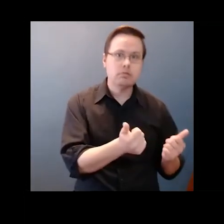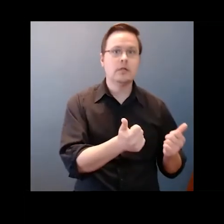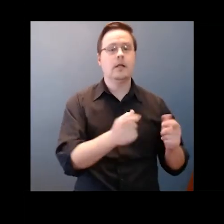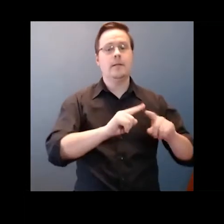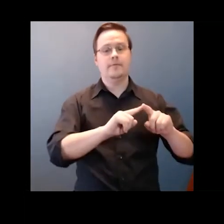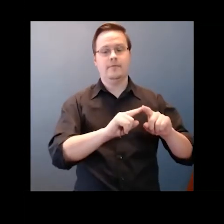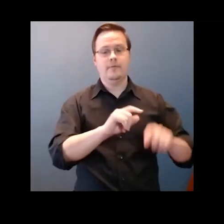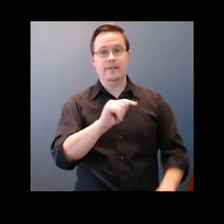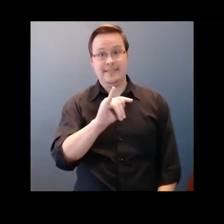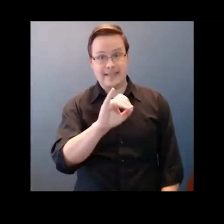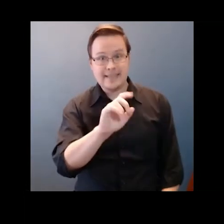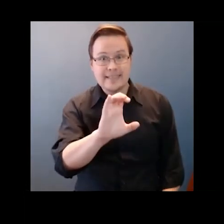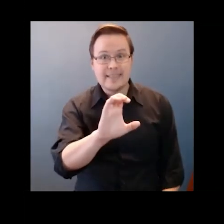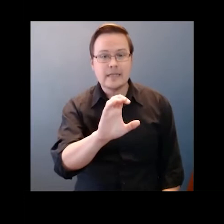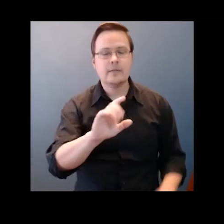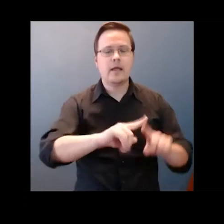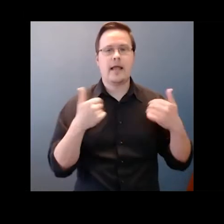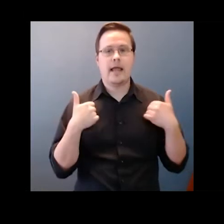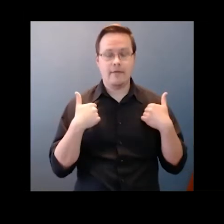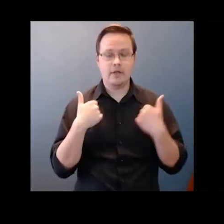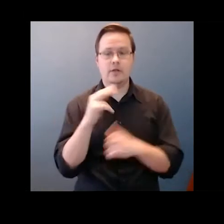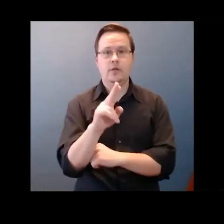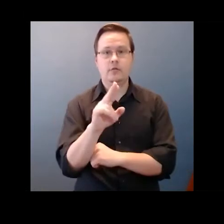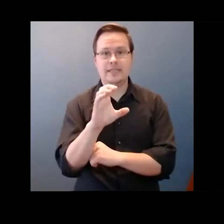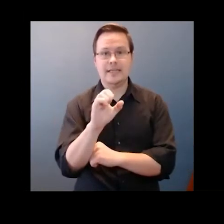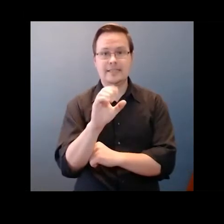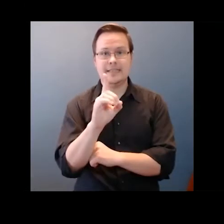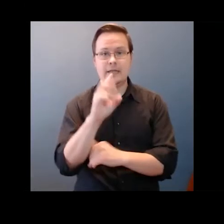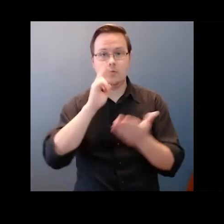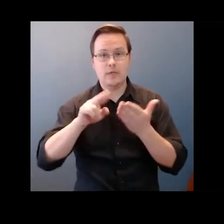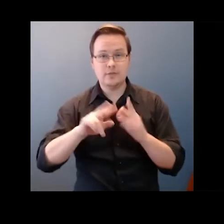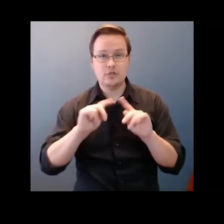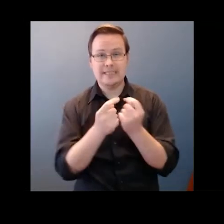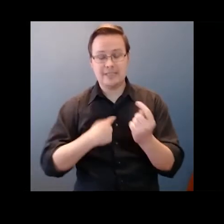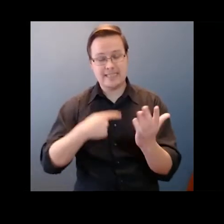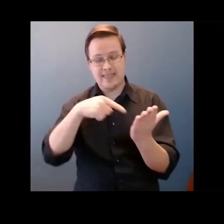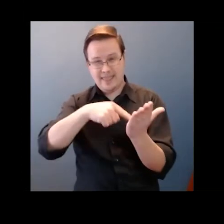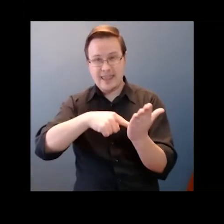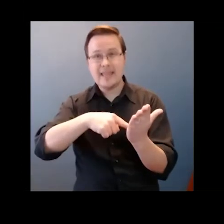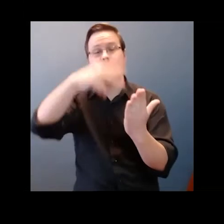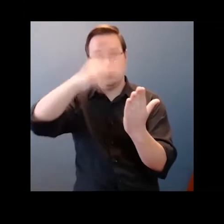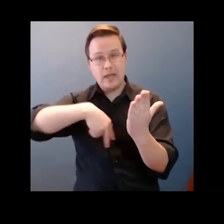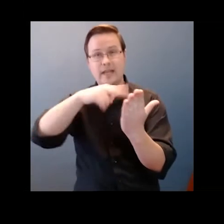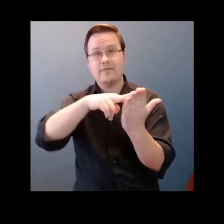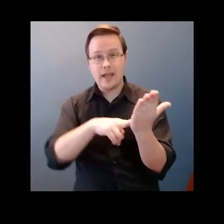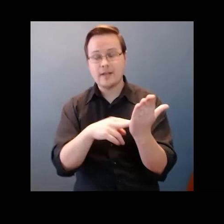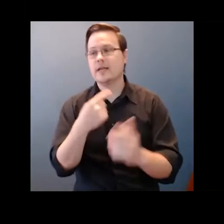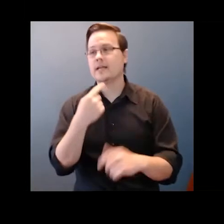Having a UCSD research team say that this is actually a reading of the contract that shows that the city thinks that it owns the data,